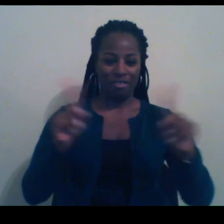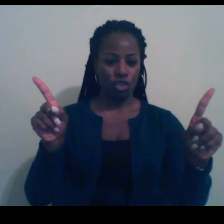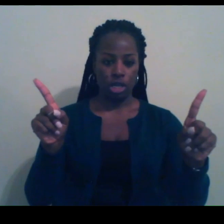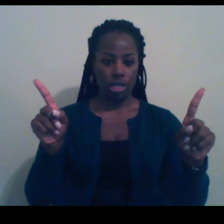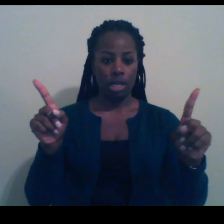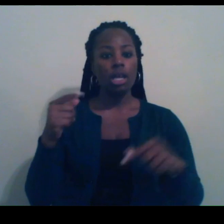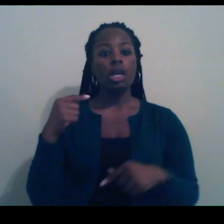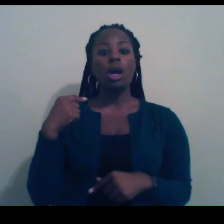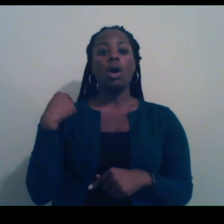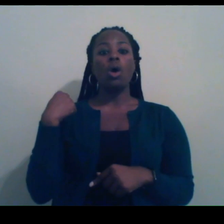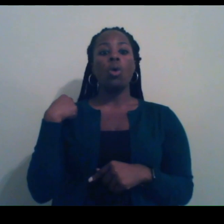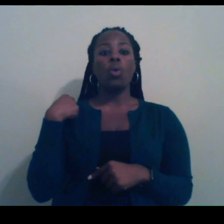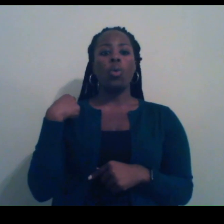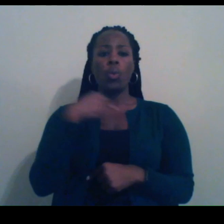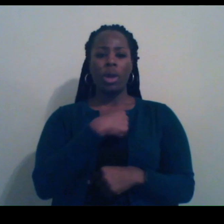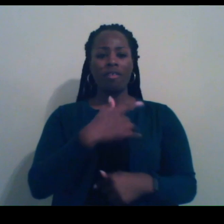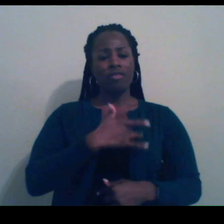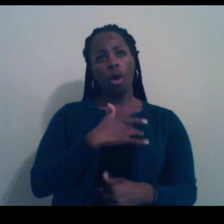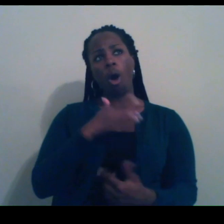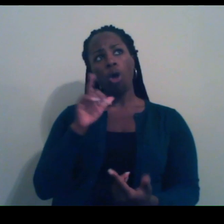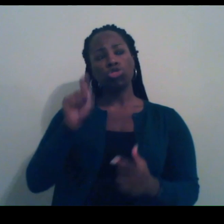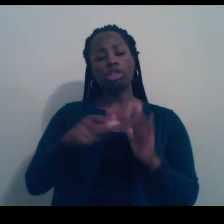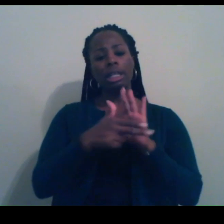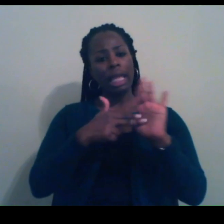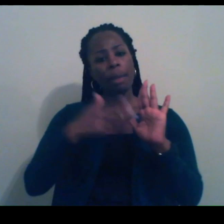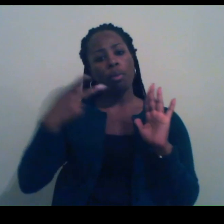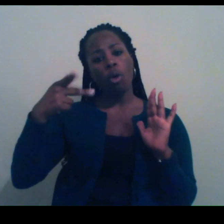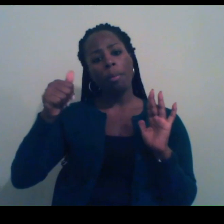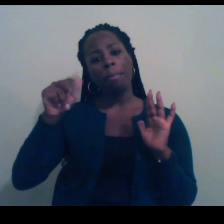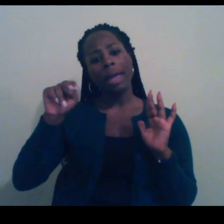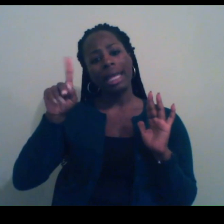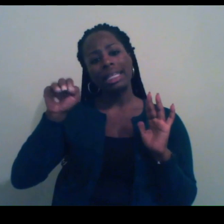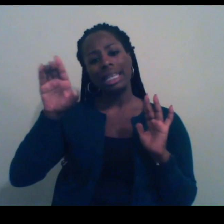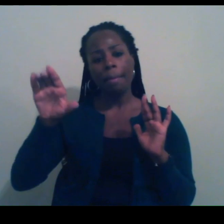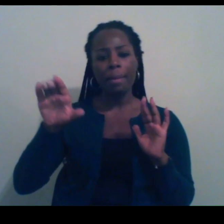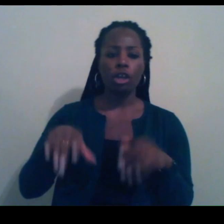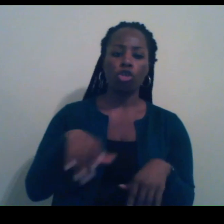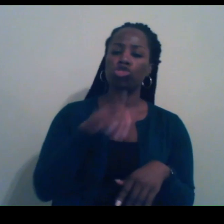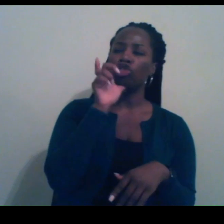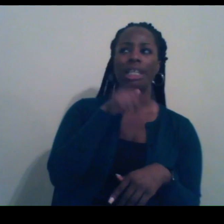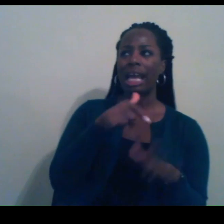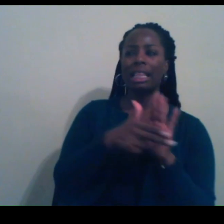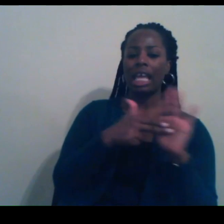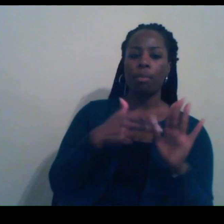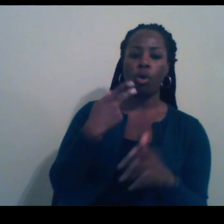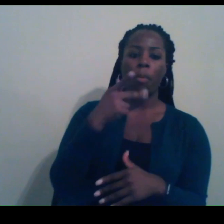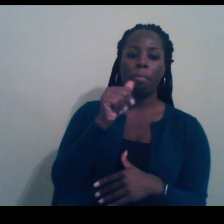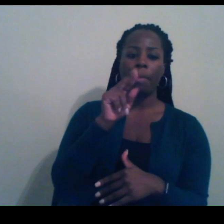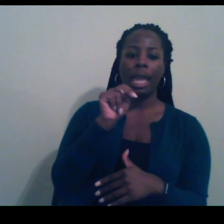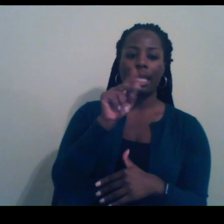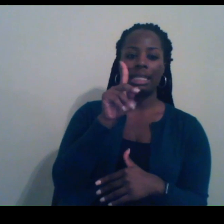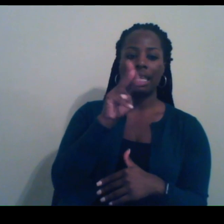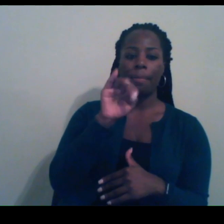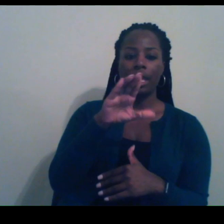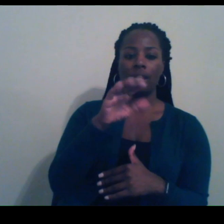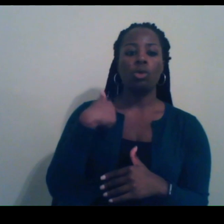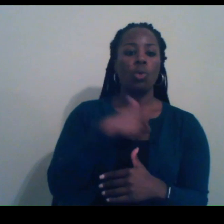designated a pandemic or not a pandemic I made that very clear I just wanted to get a sense how they're thinking about it and assessing it and that's I think